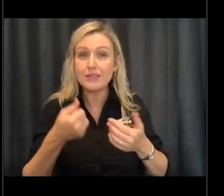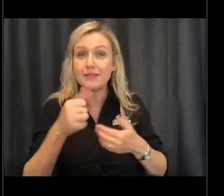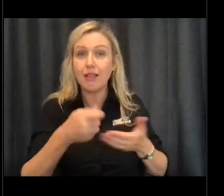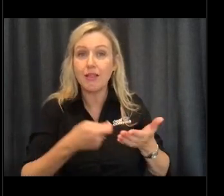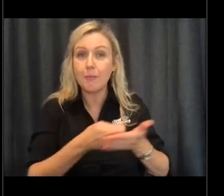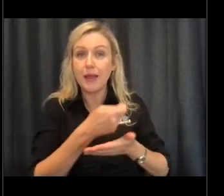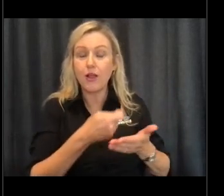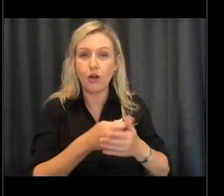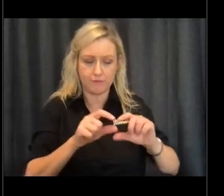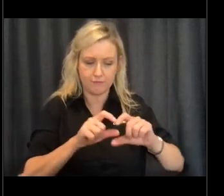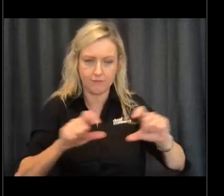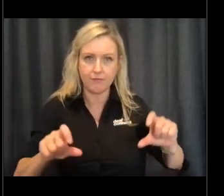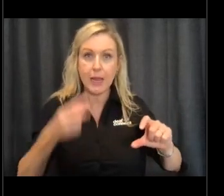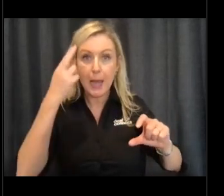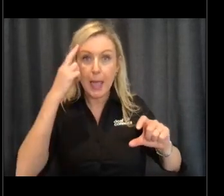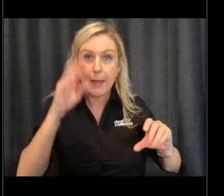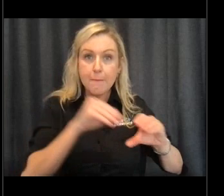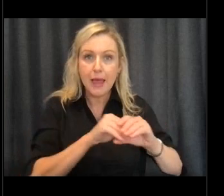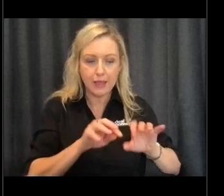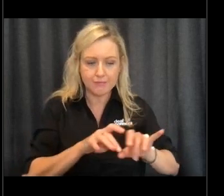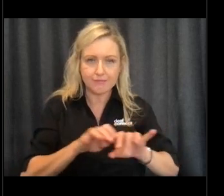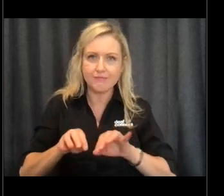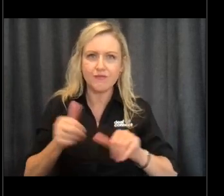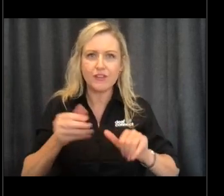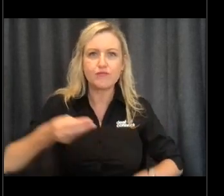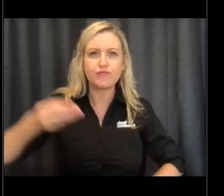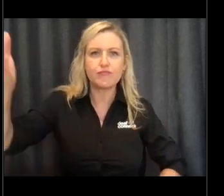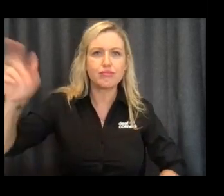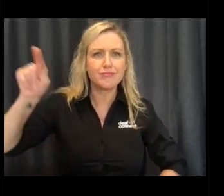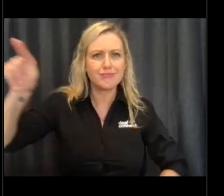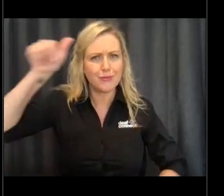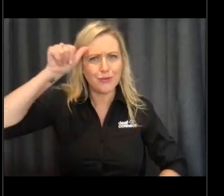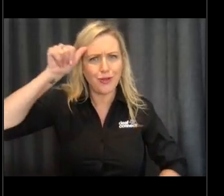The other thing that's really important to think about in accepting a cash settlement